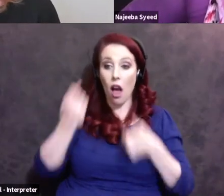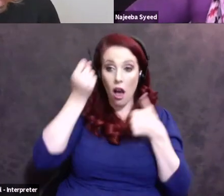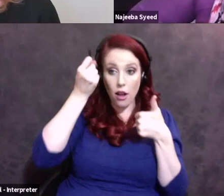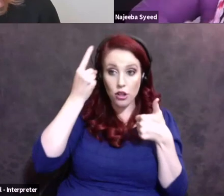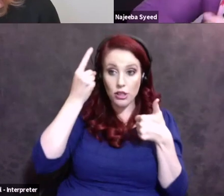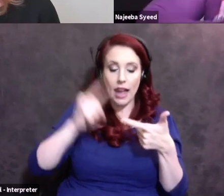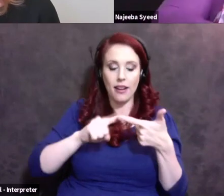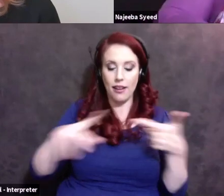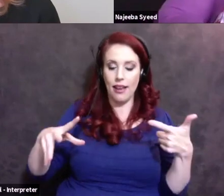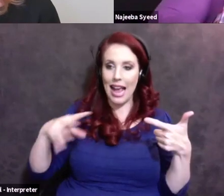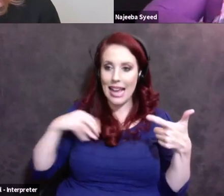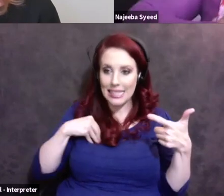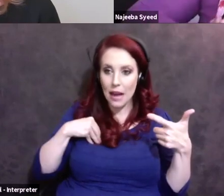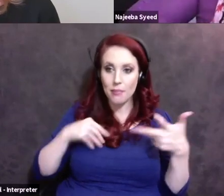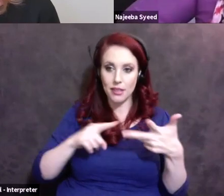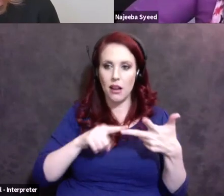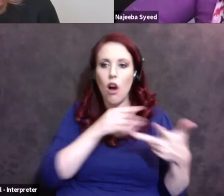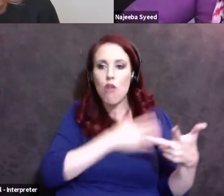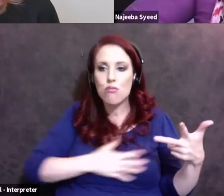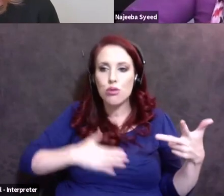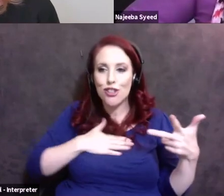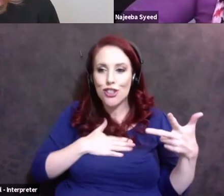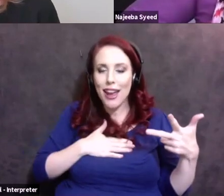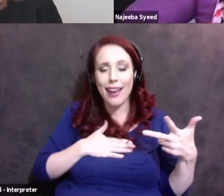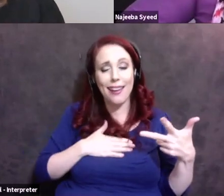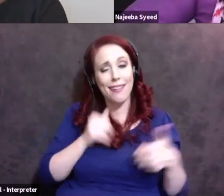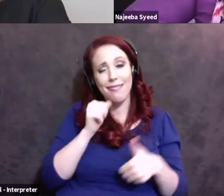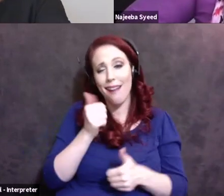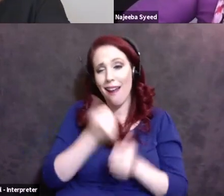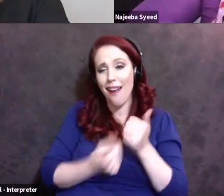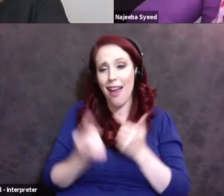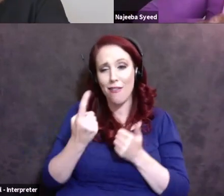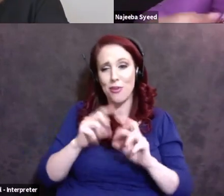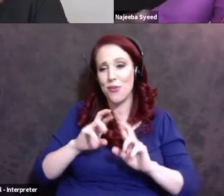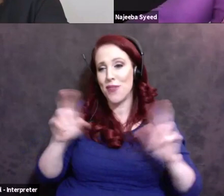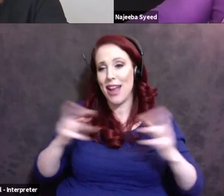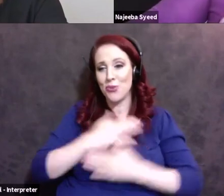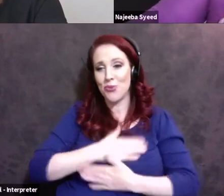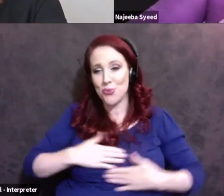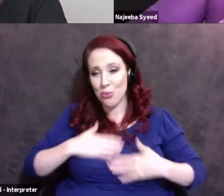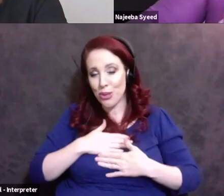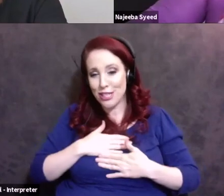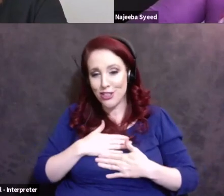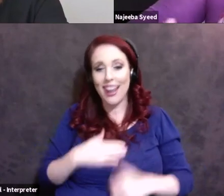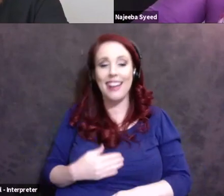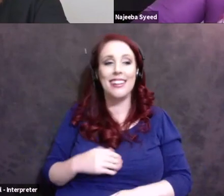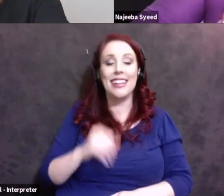I think we have to be careful not everyone is ready to move to appreciation and not everyone is ready to move to embracing.